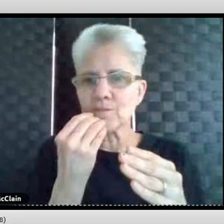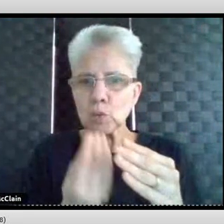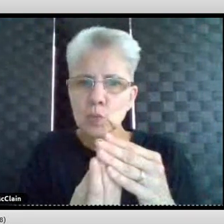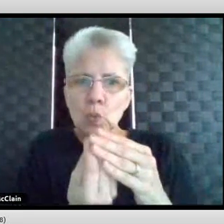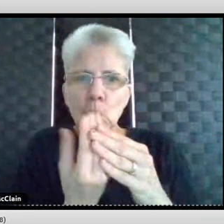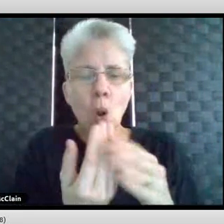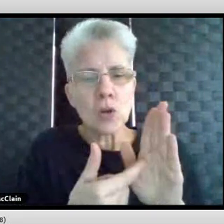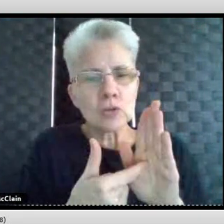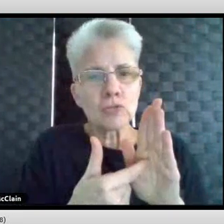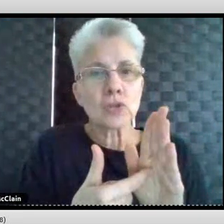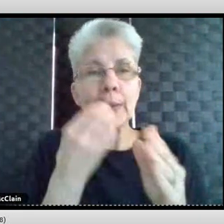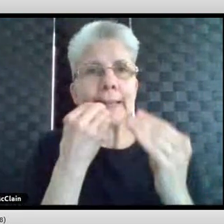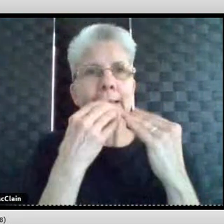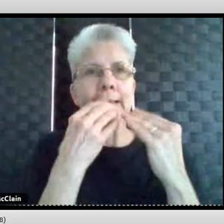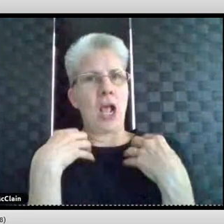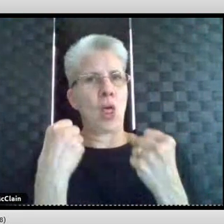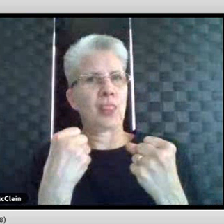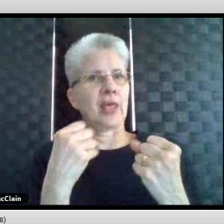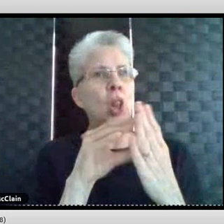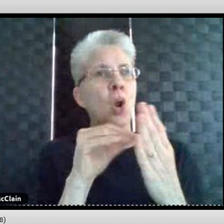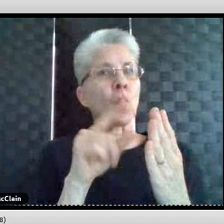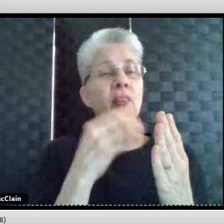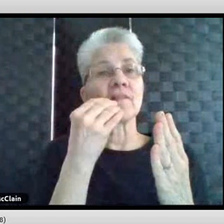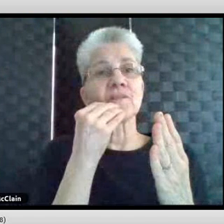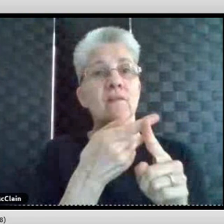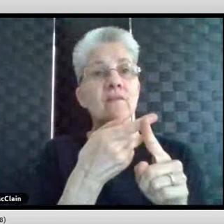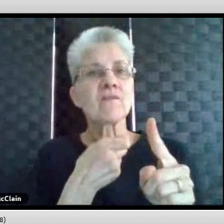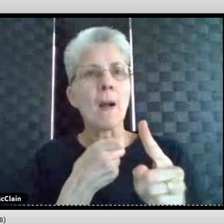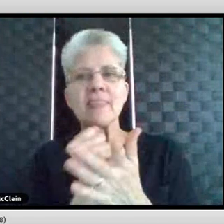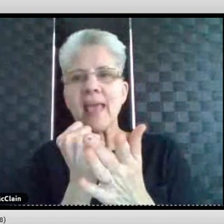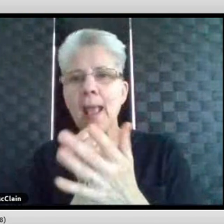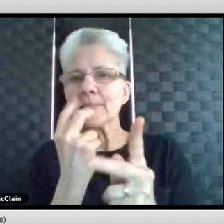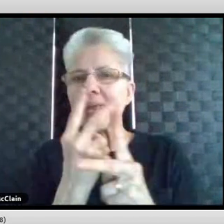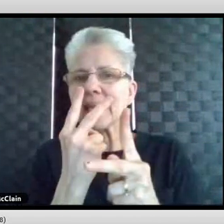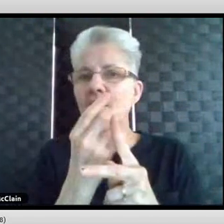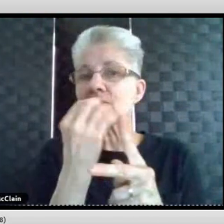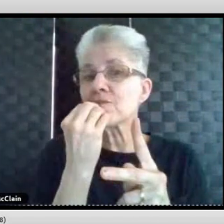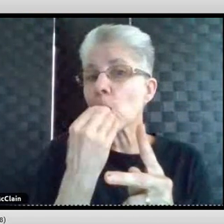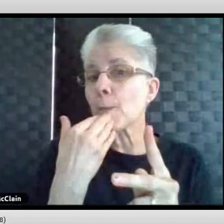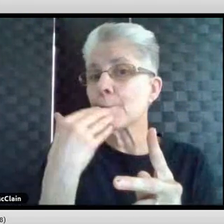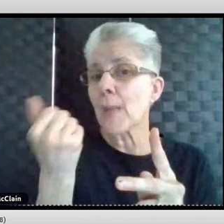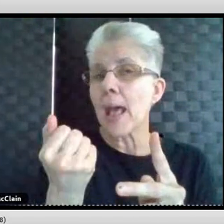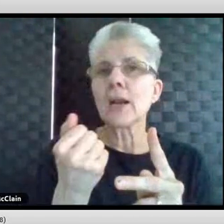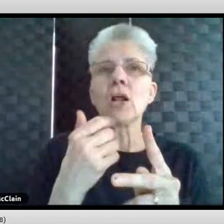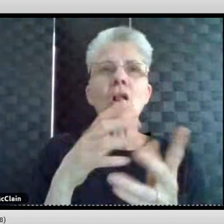they've show they eat healthier, if they learn where their food comes from, they help take care of their food, maybe they even learn how to store their food,